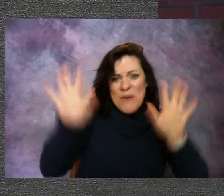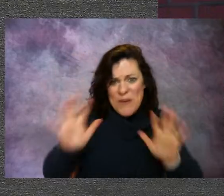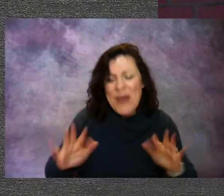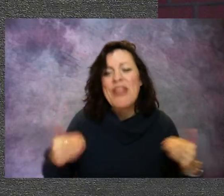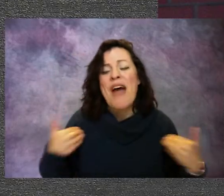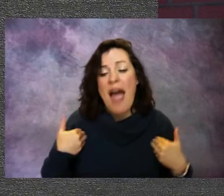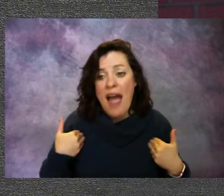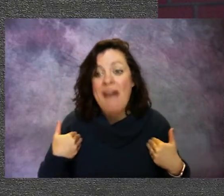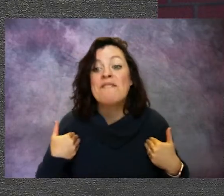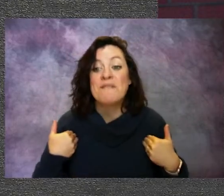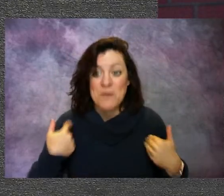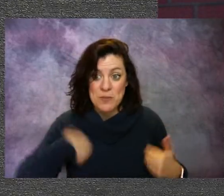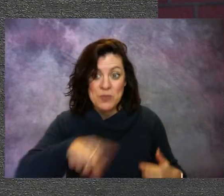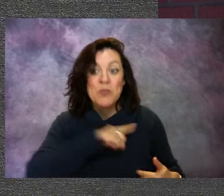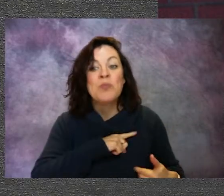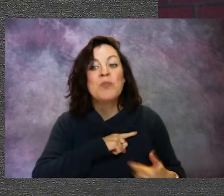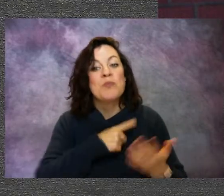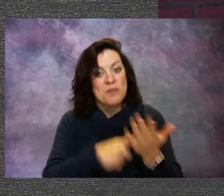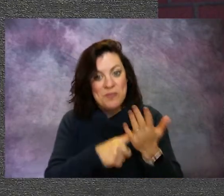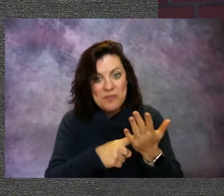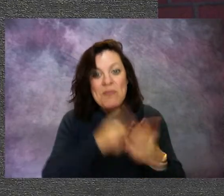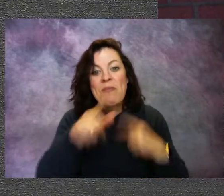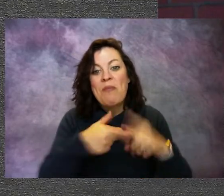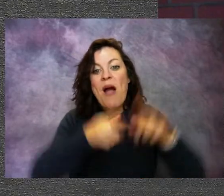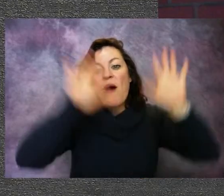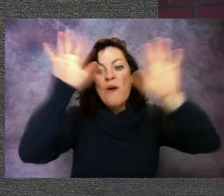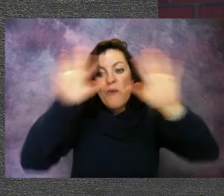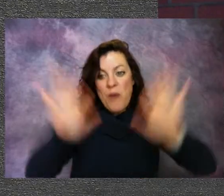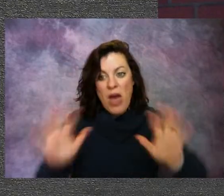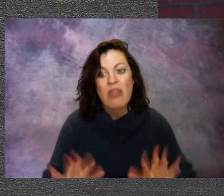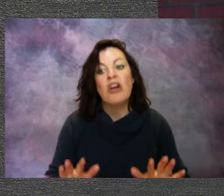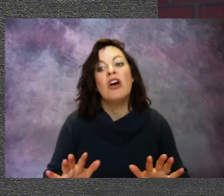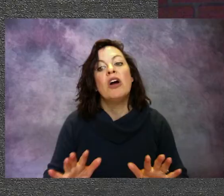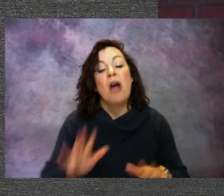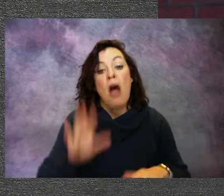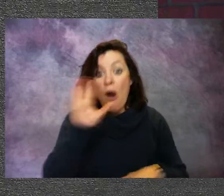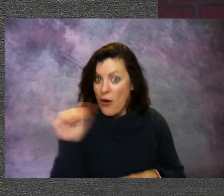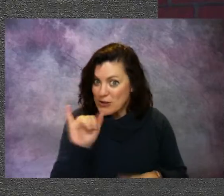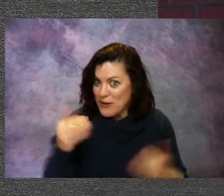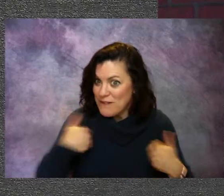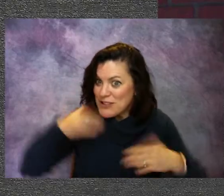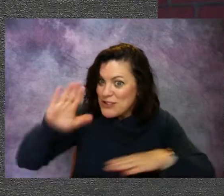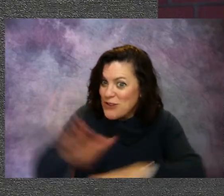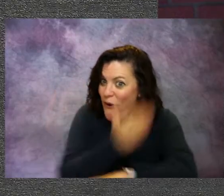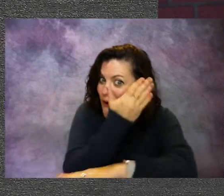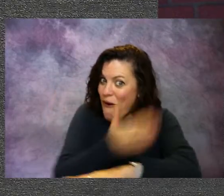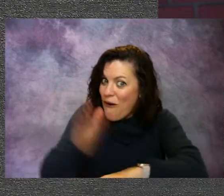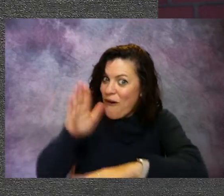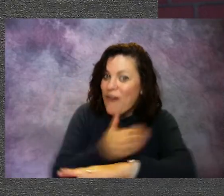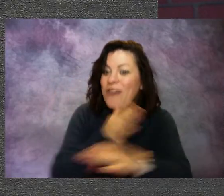and all the different types, we're gonna sing a weather song and we're gonna take a look with our eyes outside